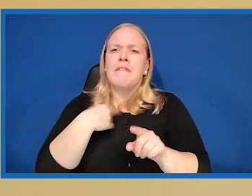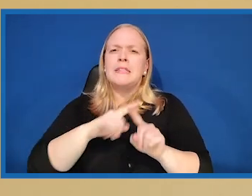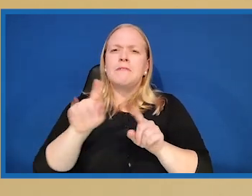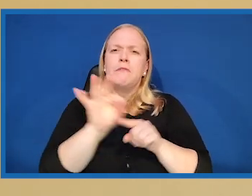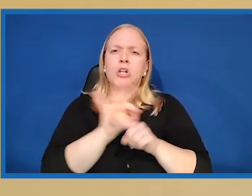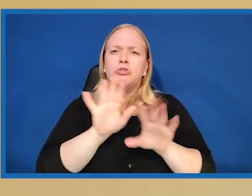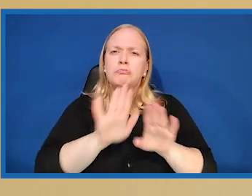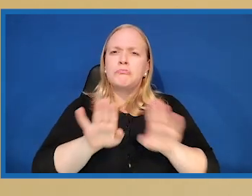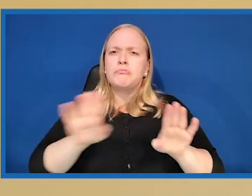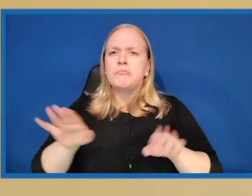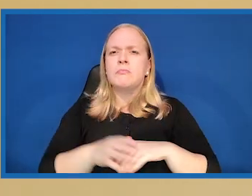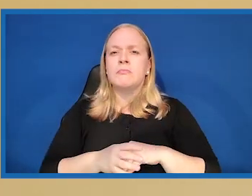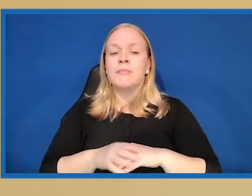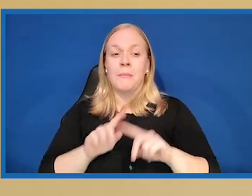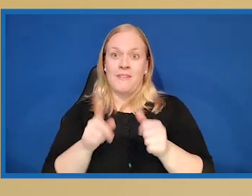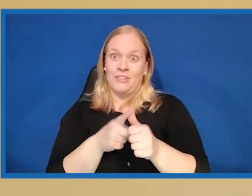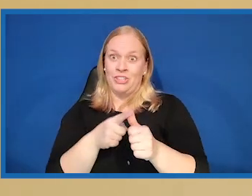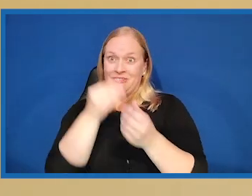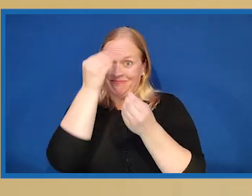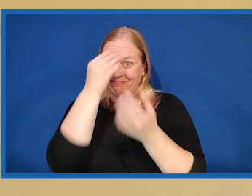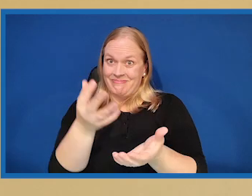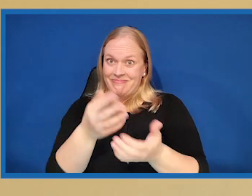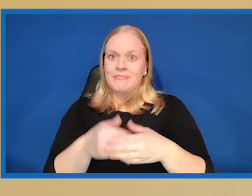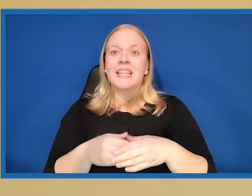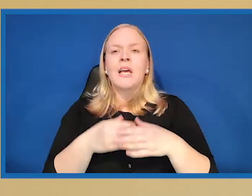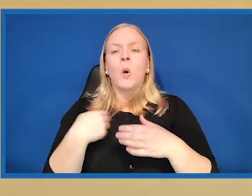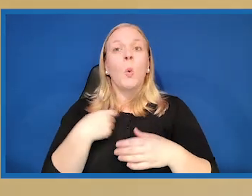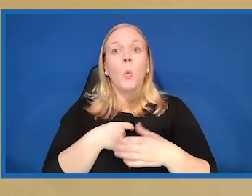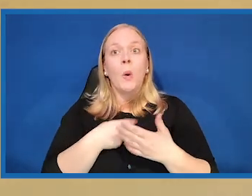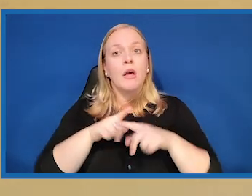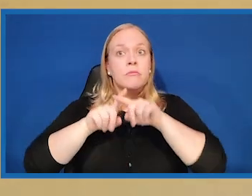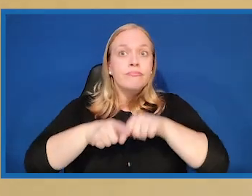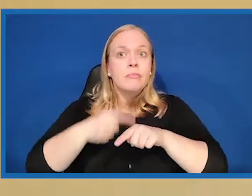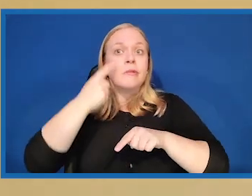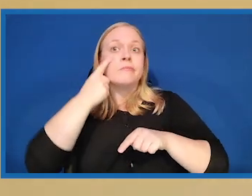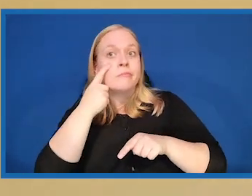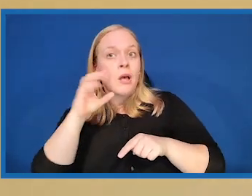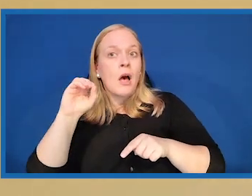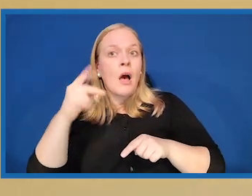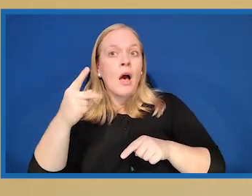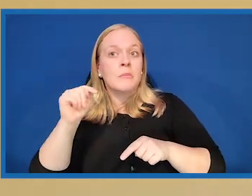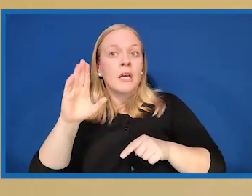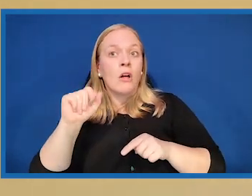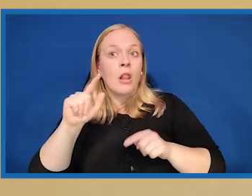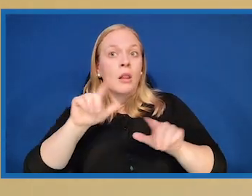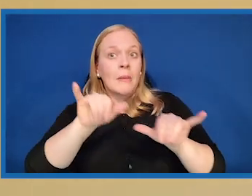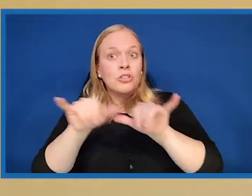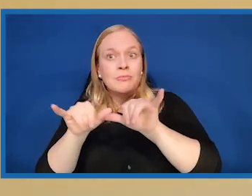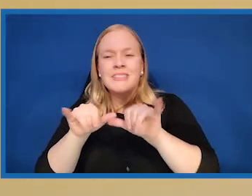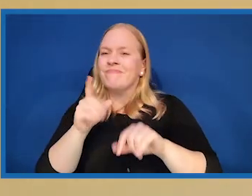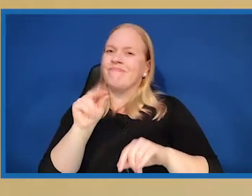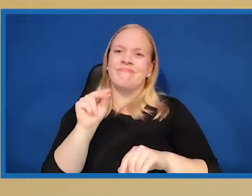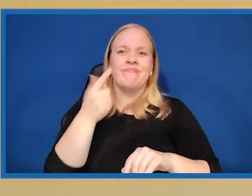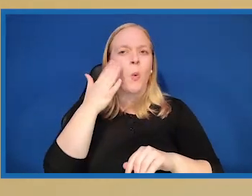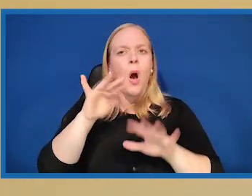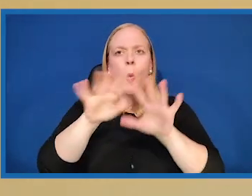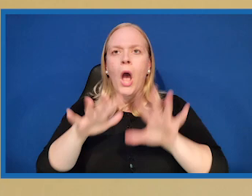LIKE TO START BY SAYING THAT WE ARE NOT RELYING ON OPTICAL MEASUREMENTS BECAUSE THEY CAN BE IMPAIRED BY THE WEATHER CONDITIONS OR EVEN BY CLOUDS